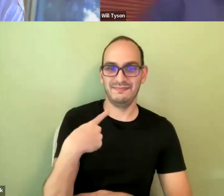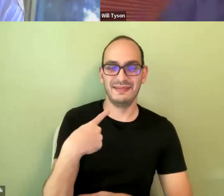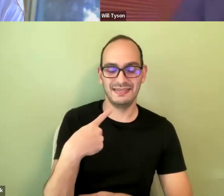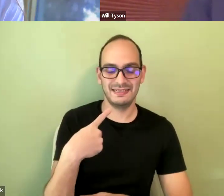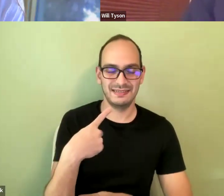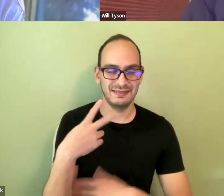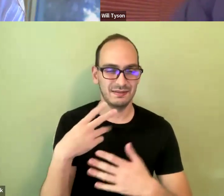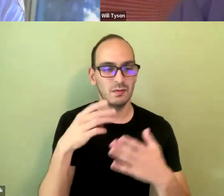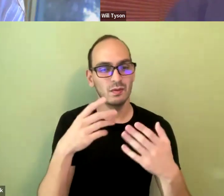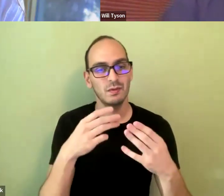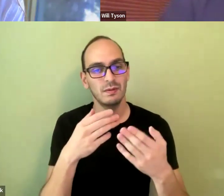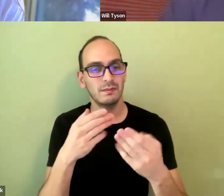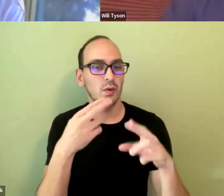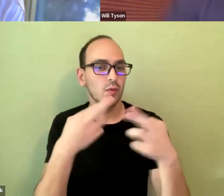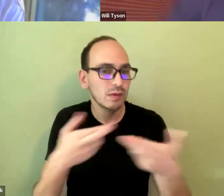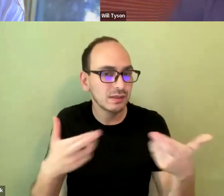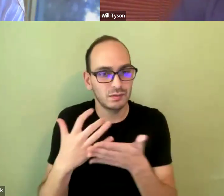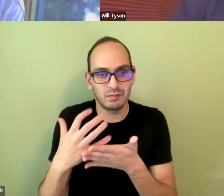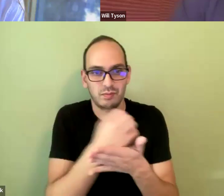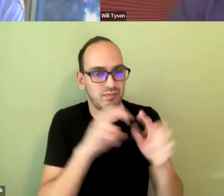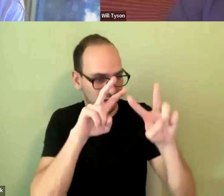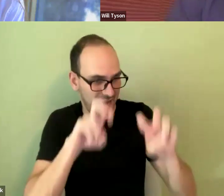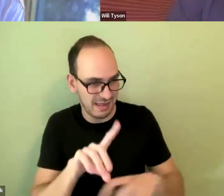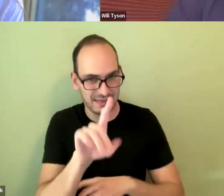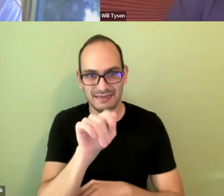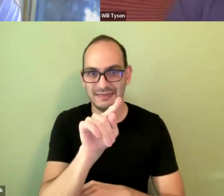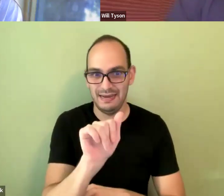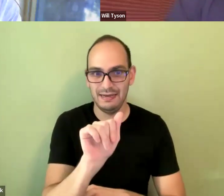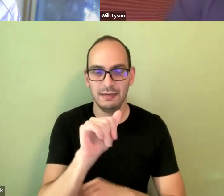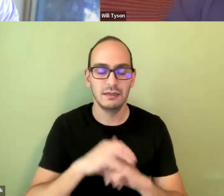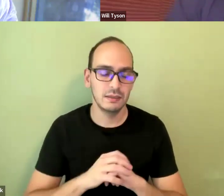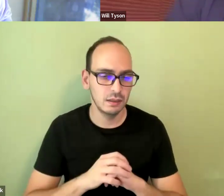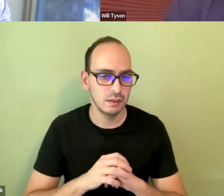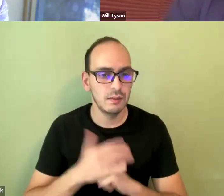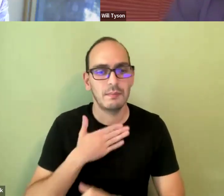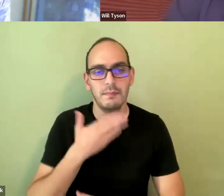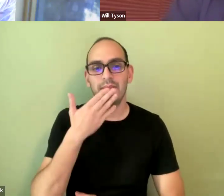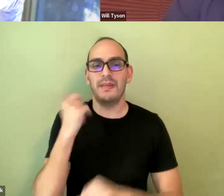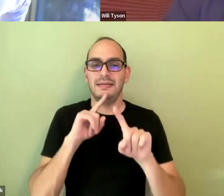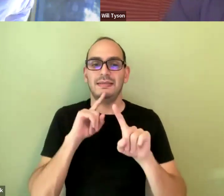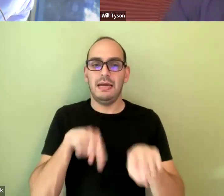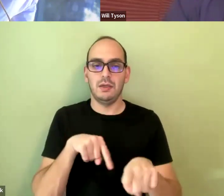methods and researchers I am using to analyze and collect data. The best answer for this is whatever is available.